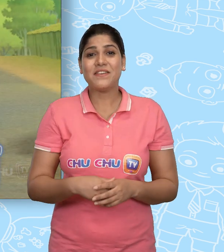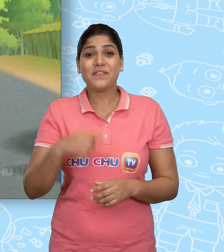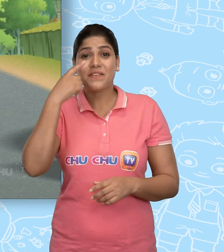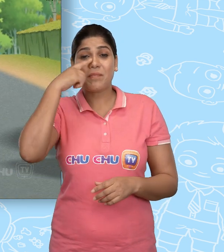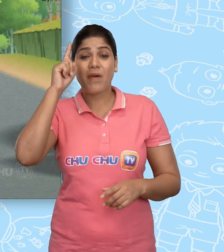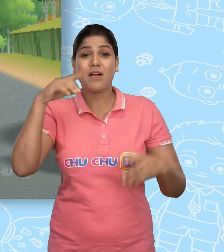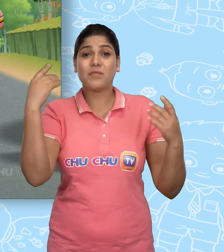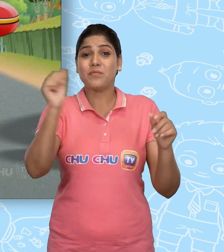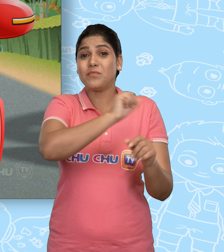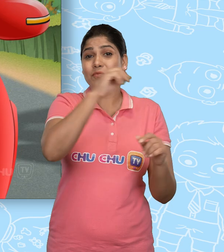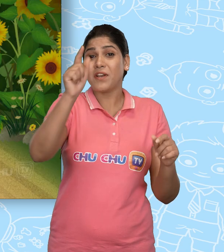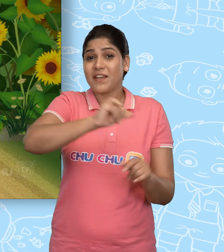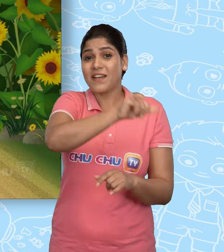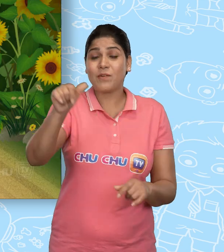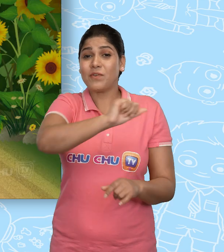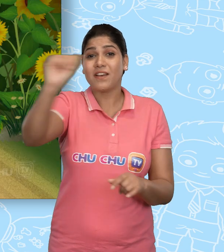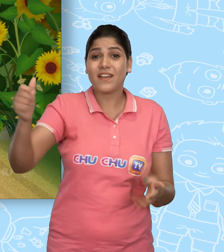Mother then drove them to a field.